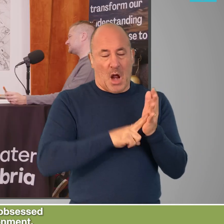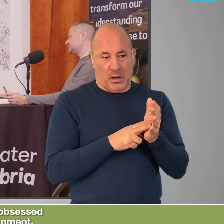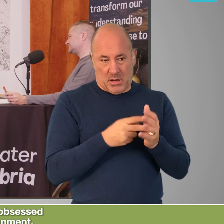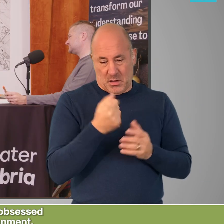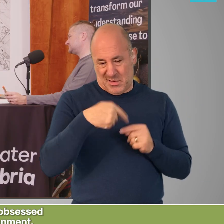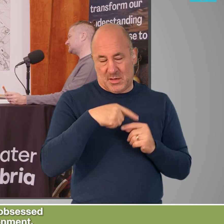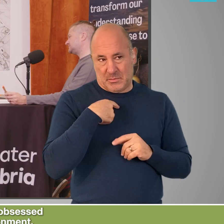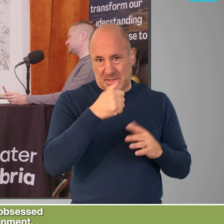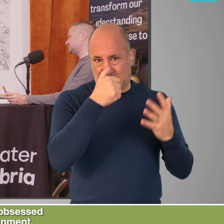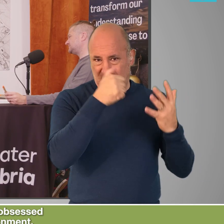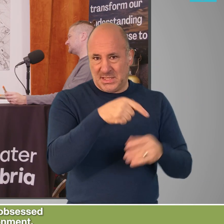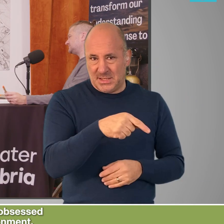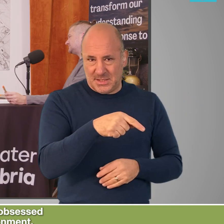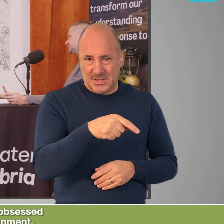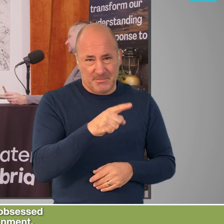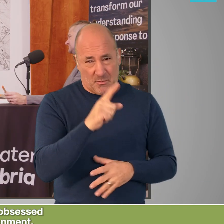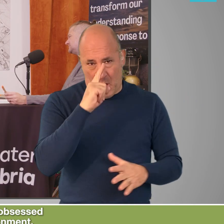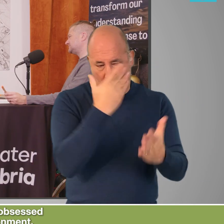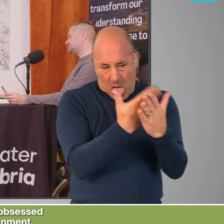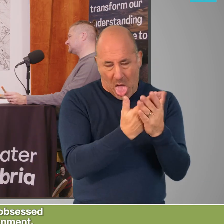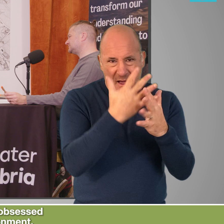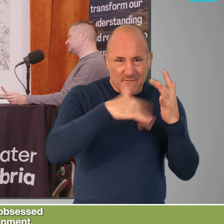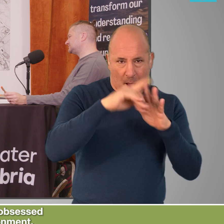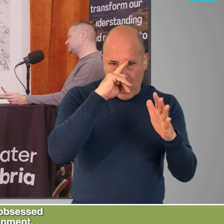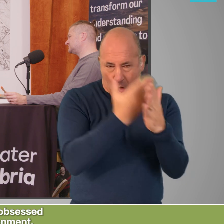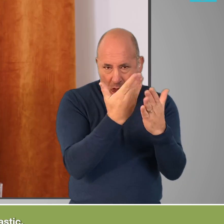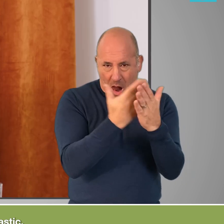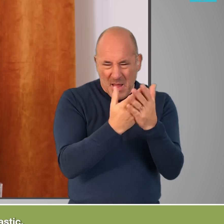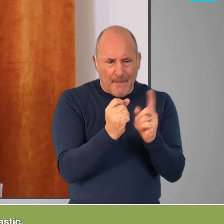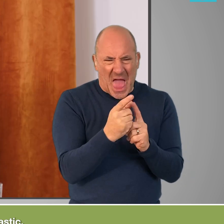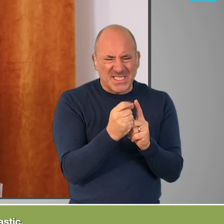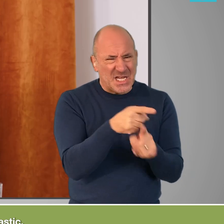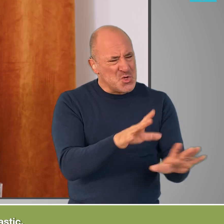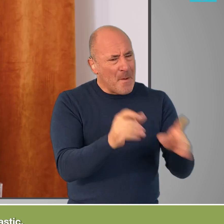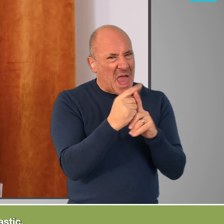he is really, really obsessed about the environment, particularly plastic.